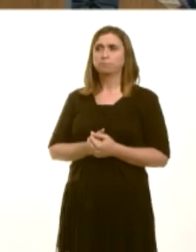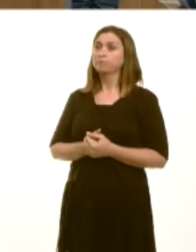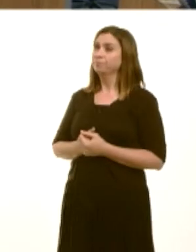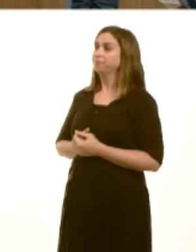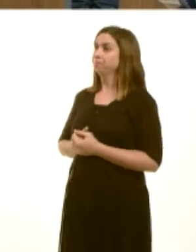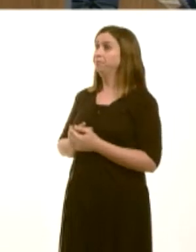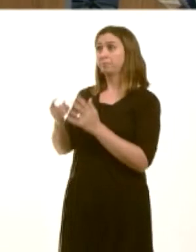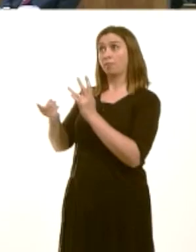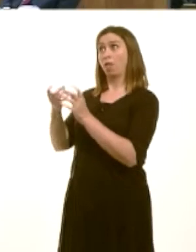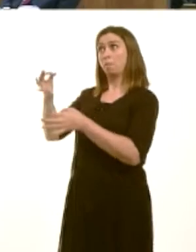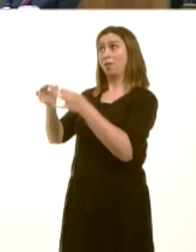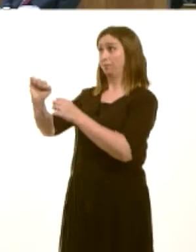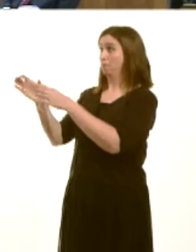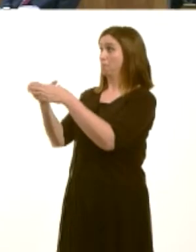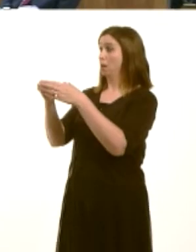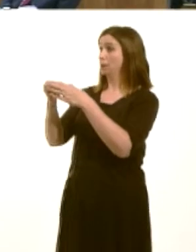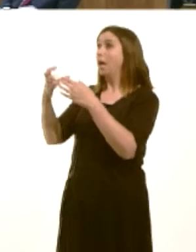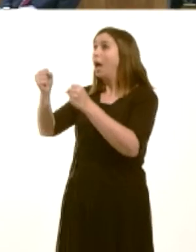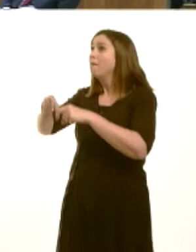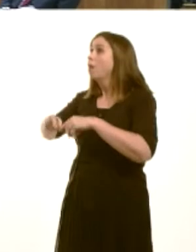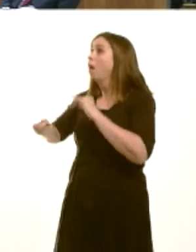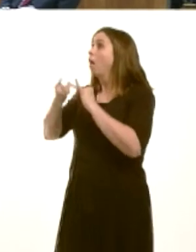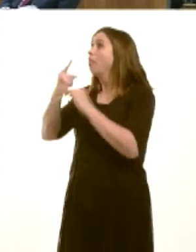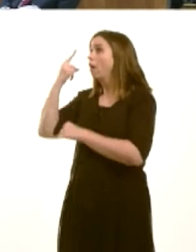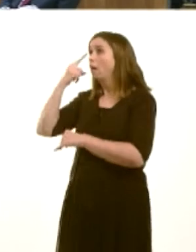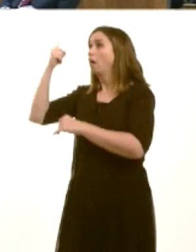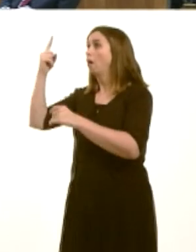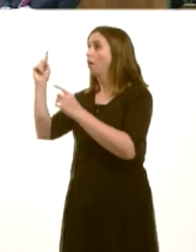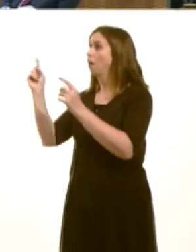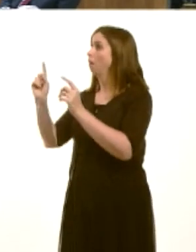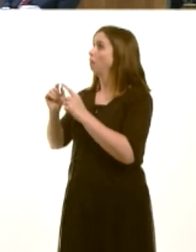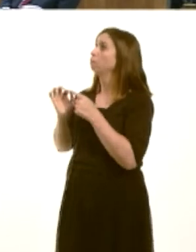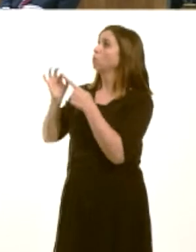have not produced alternative proposals. We will produce our map before the summer. But